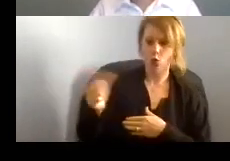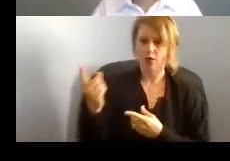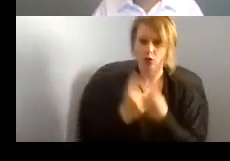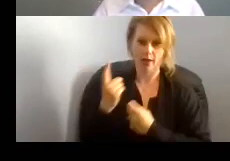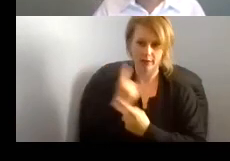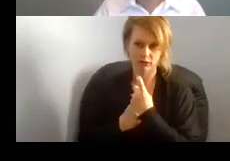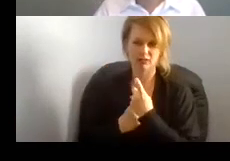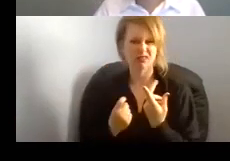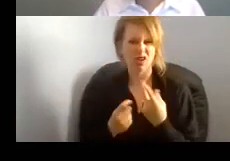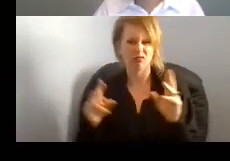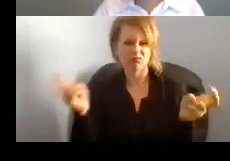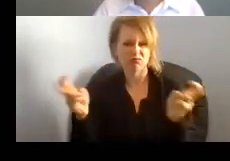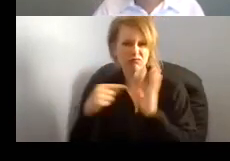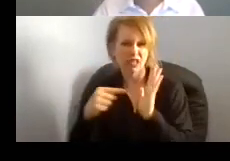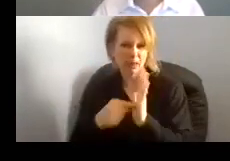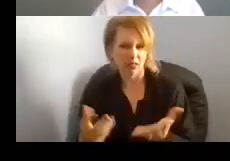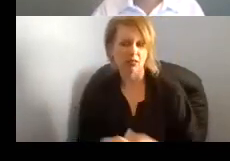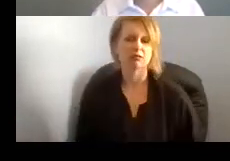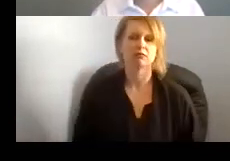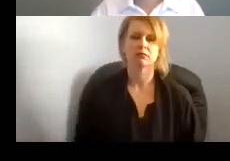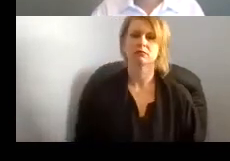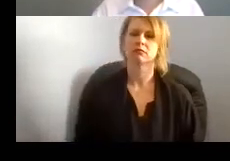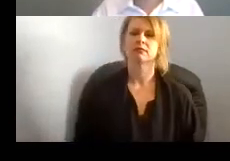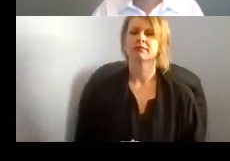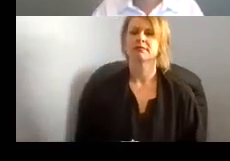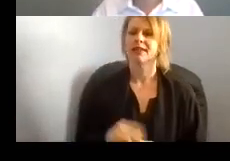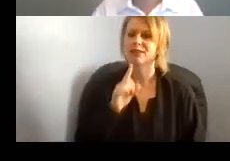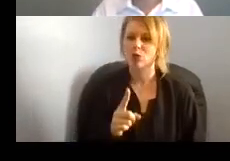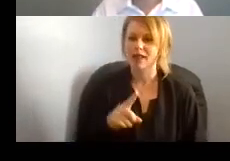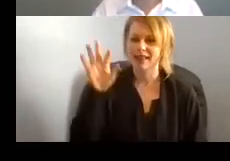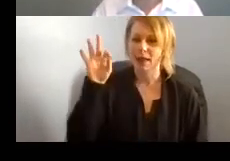So you plant the – you know, the notion that there may be